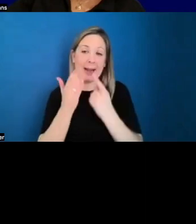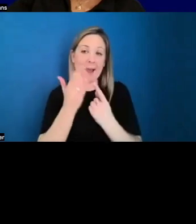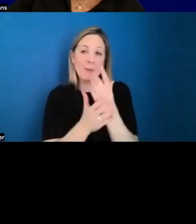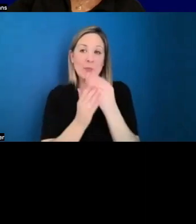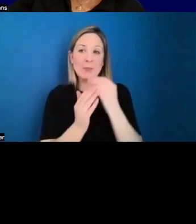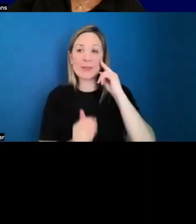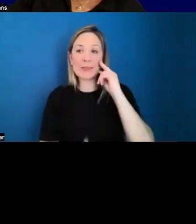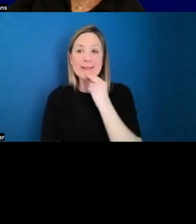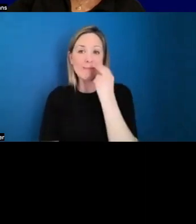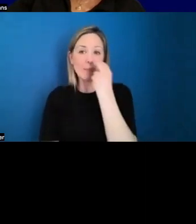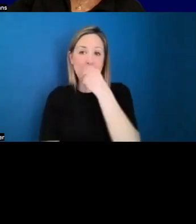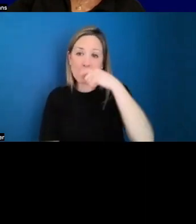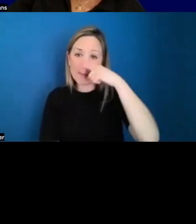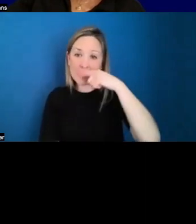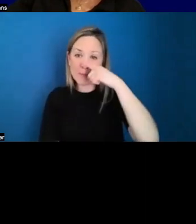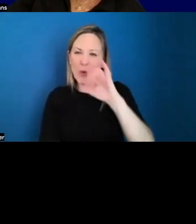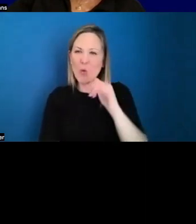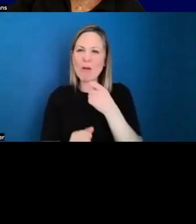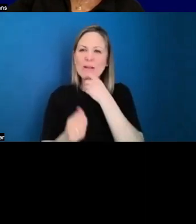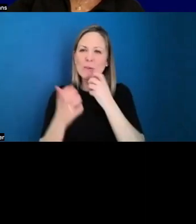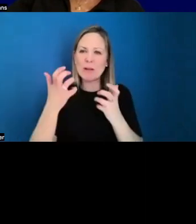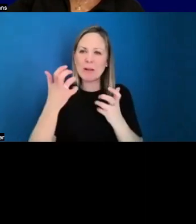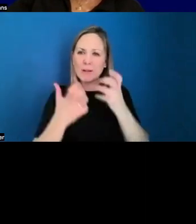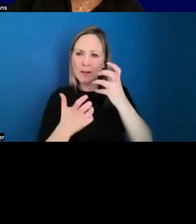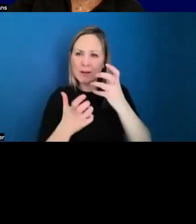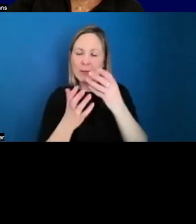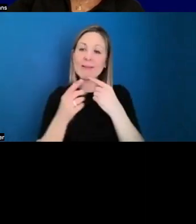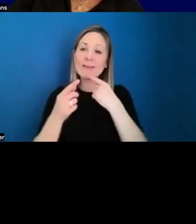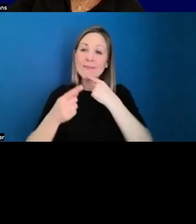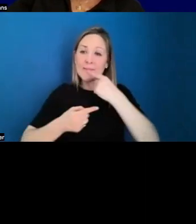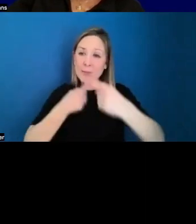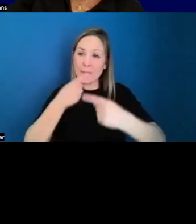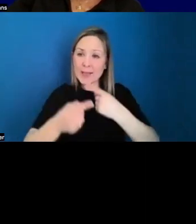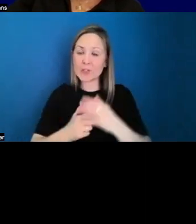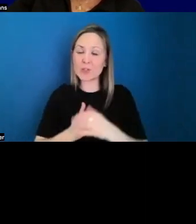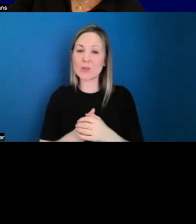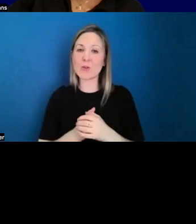or there is a mismatch in information, or for whatever reason the brain is not able